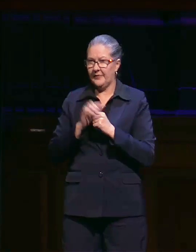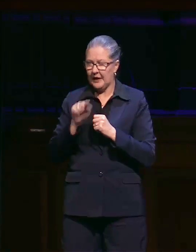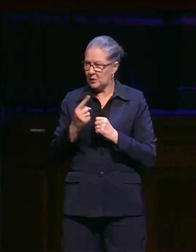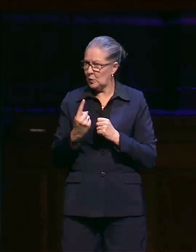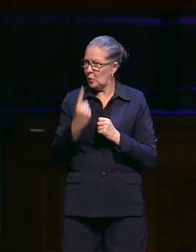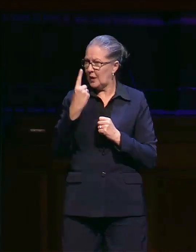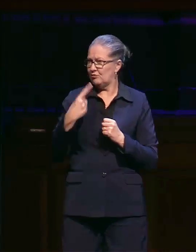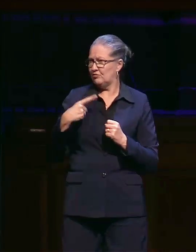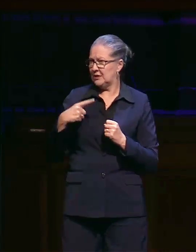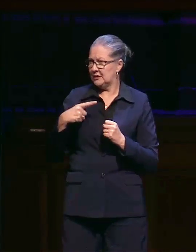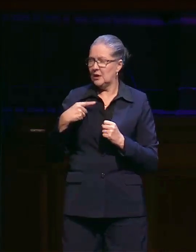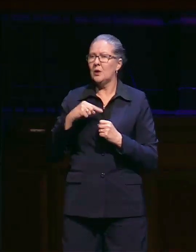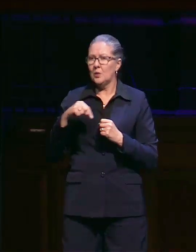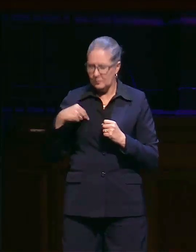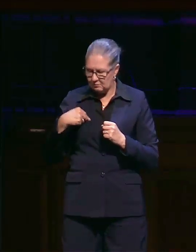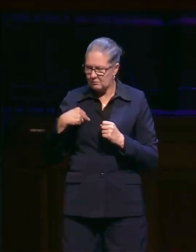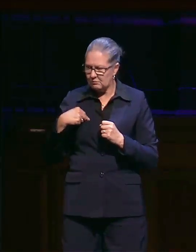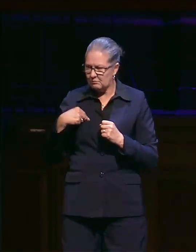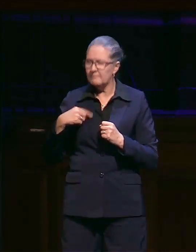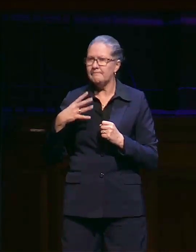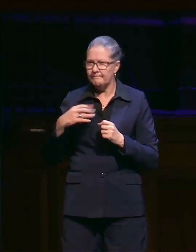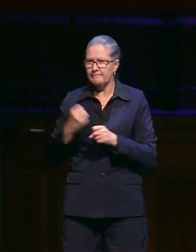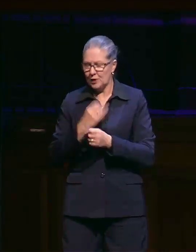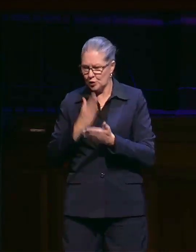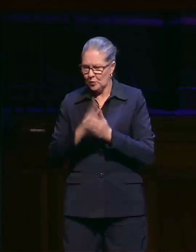reasons why we made mental health a centerpiece of a well-being budget which